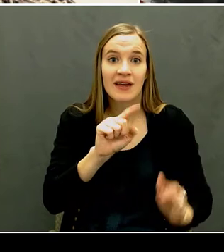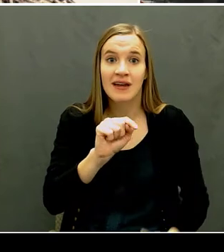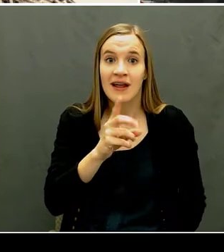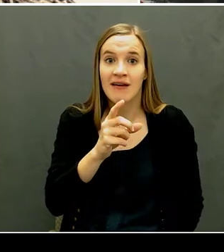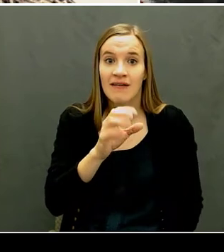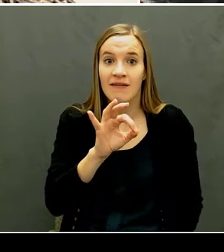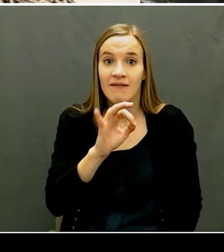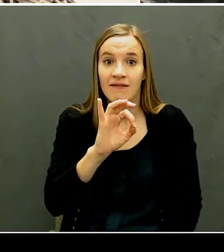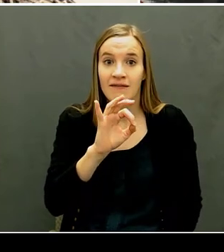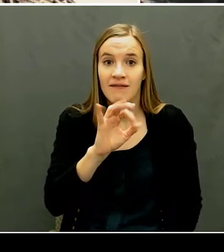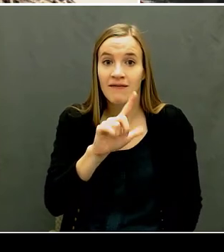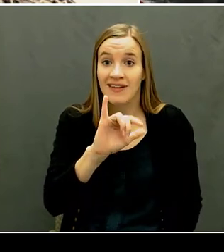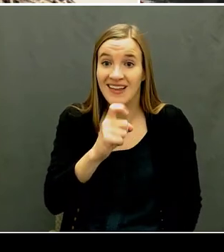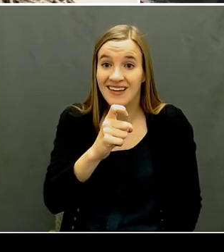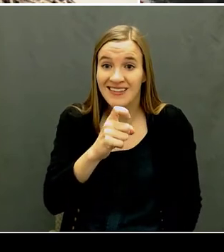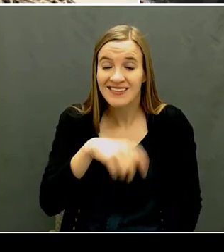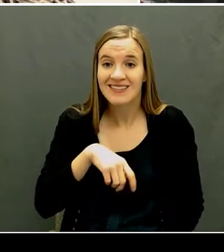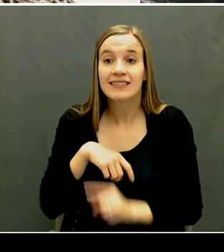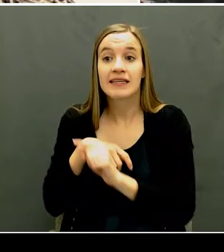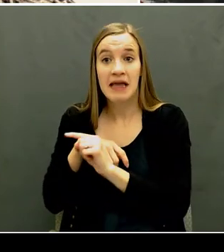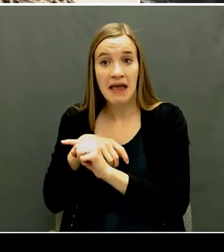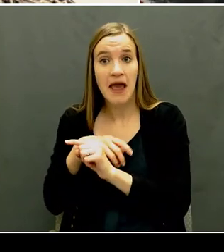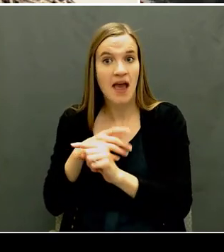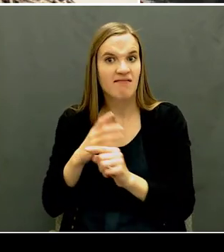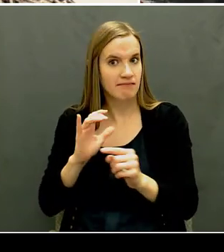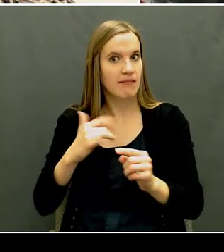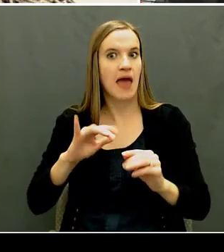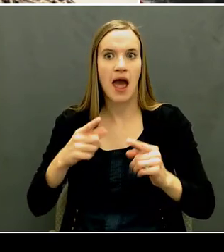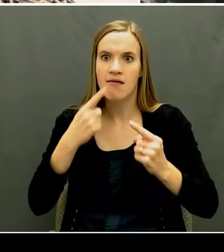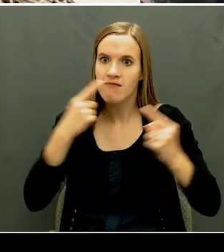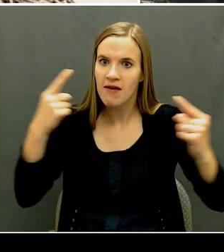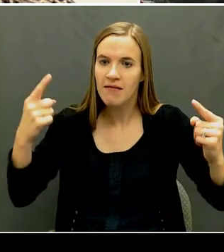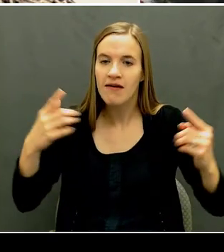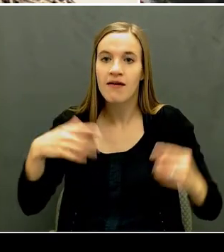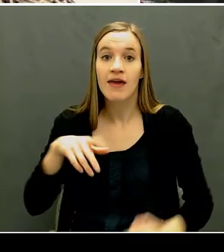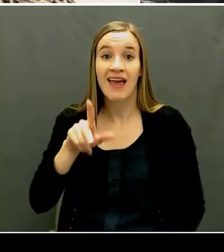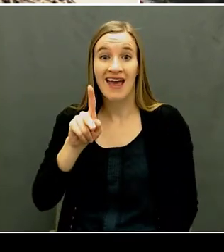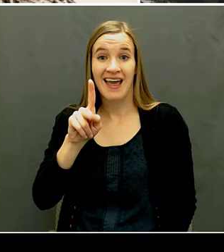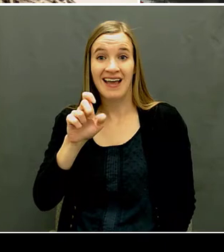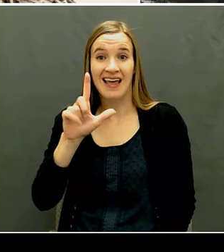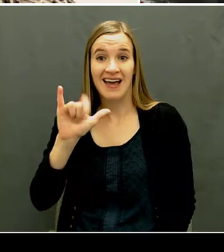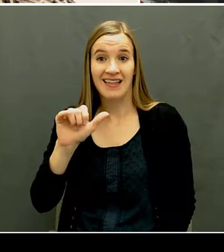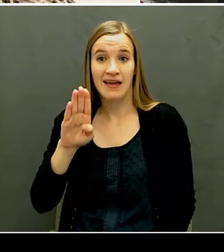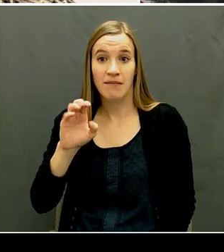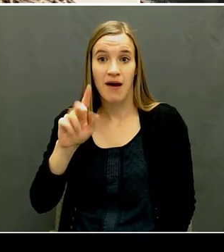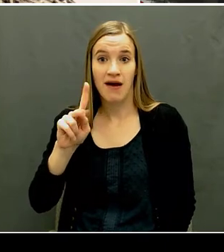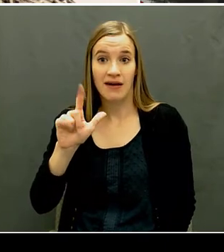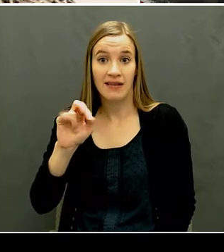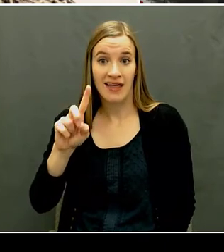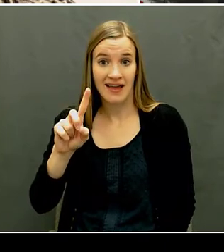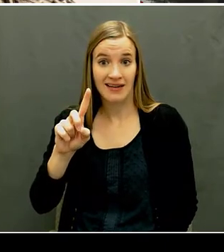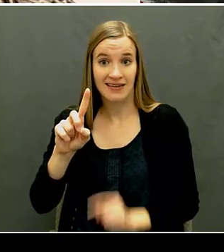Independen Living, actually since late last Fall, was hosting monthly conversations about ADA 25.